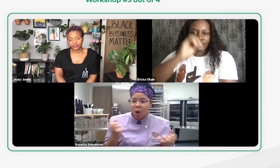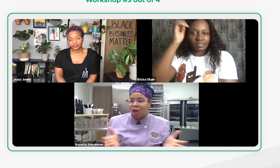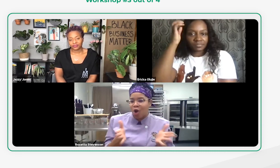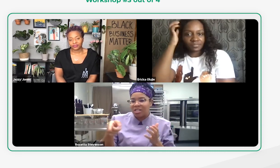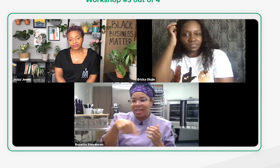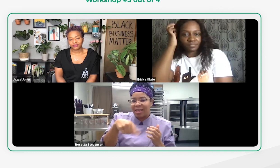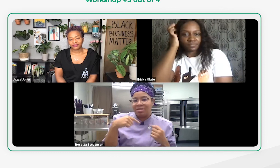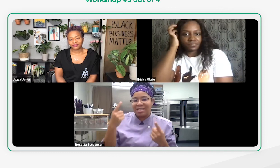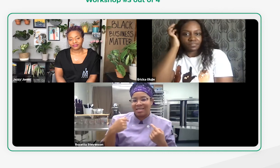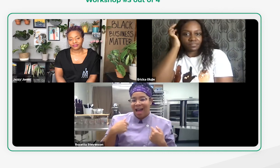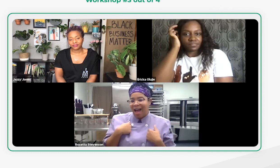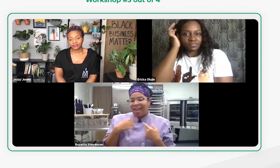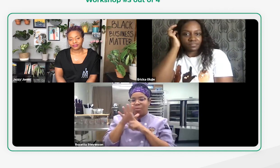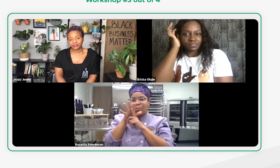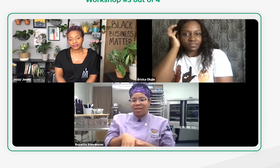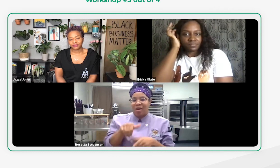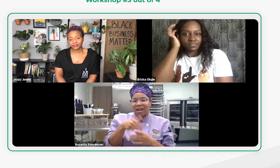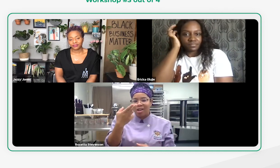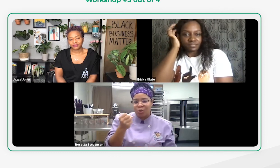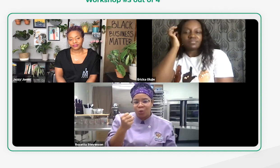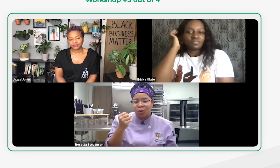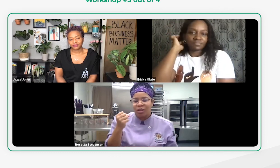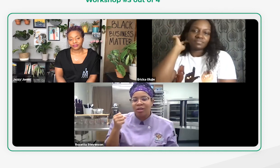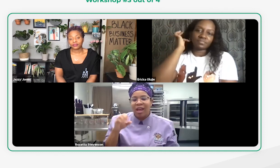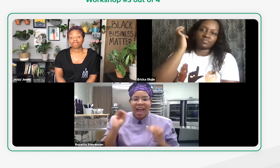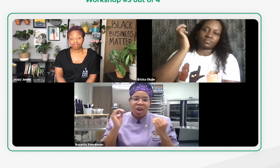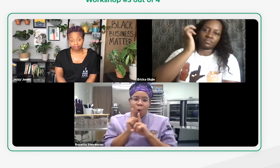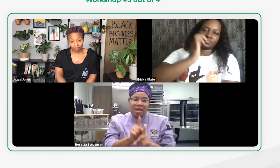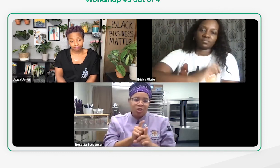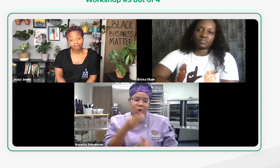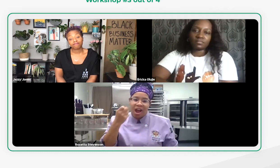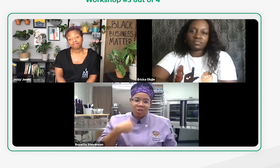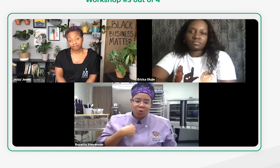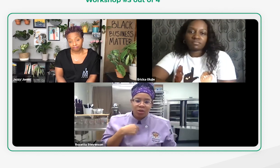Especially high school students want to encourage them because often their put down